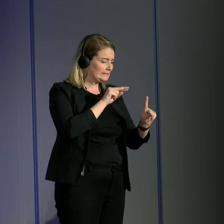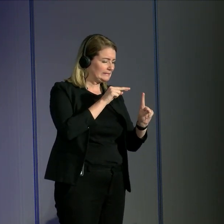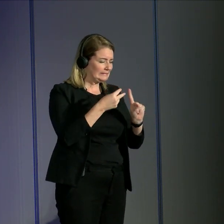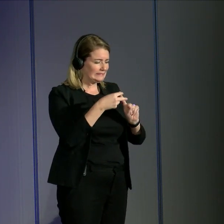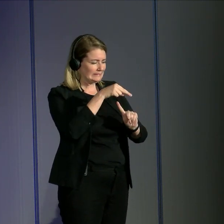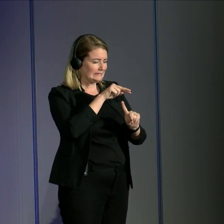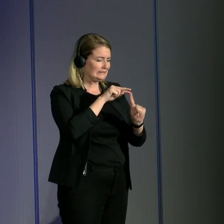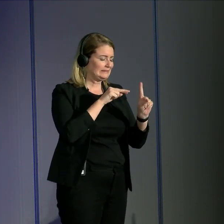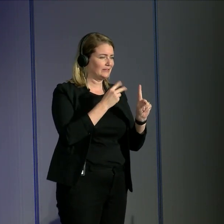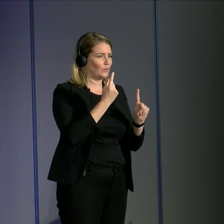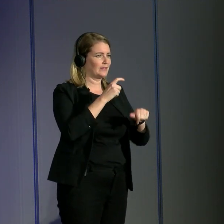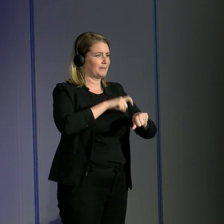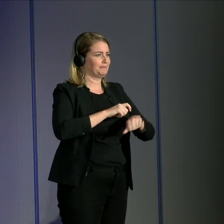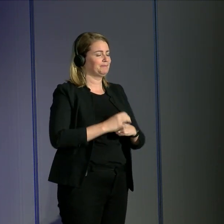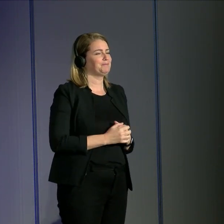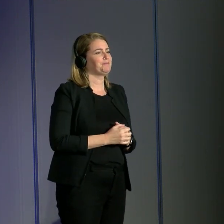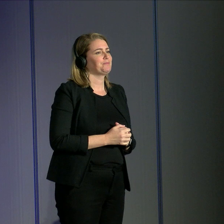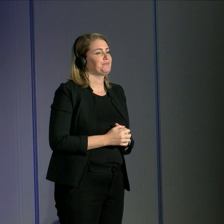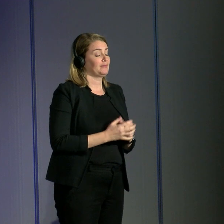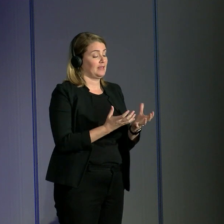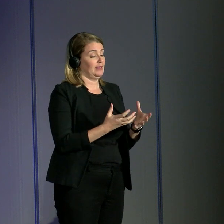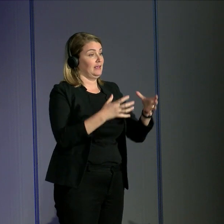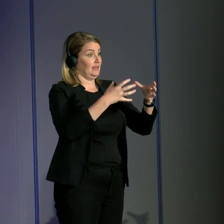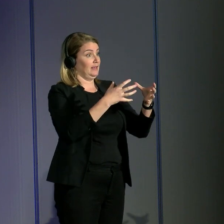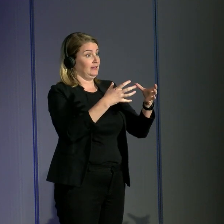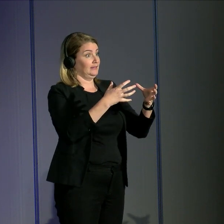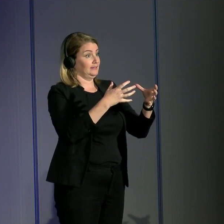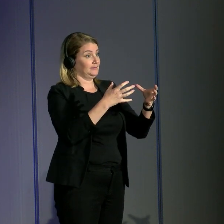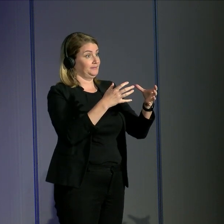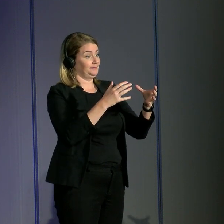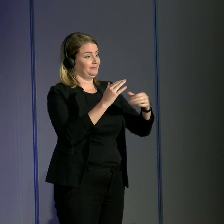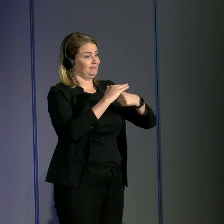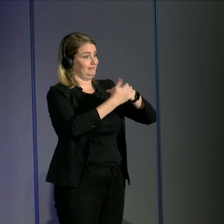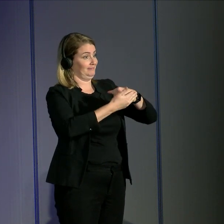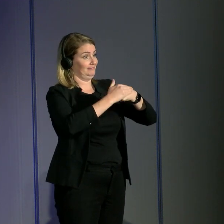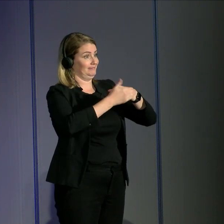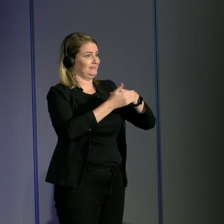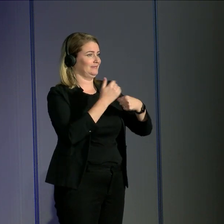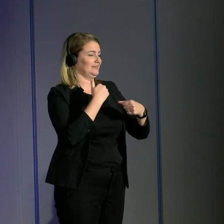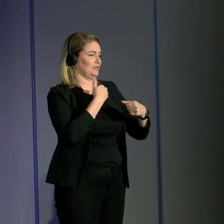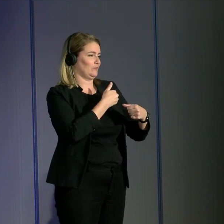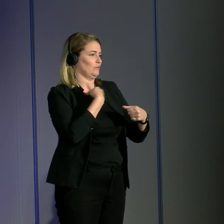Is and on the outer layer, we have what we are calling our arc world domain scan which